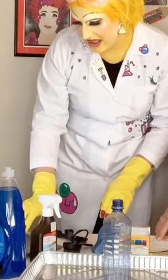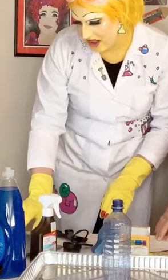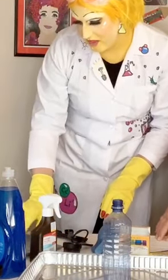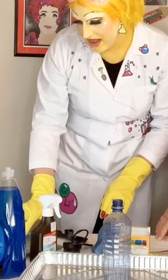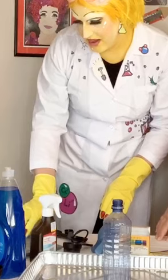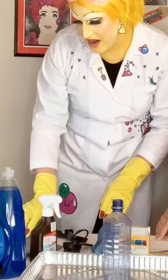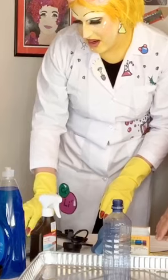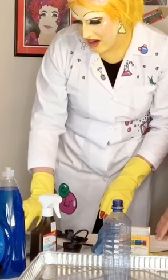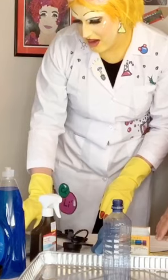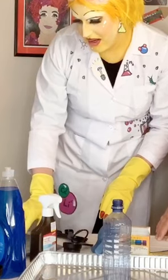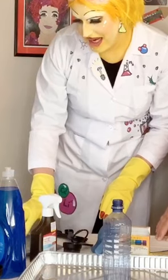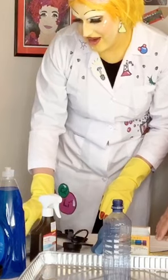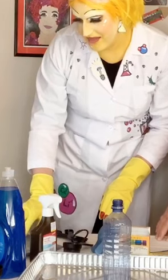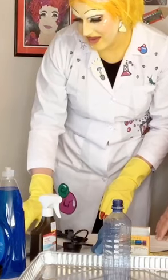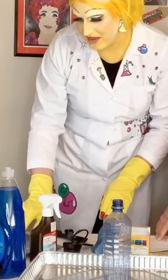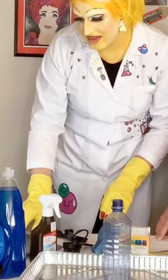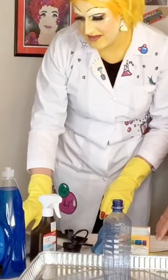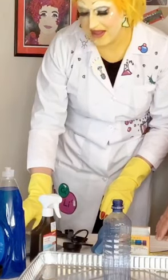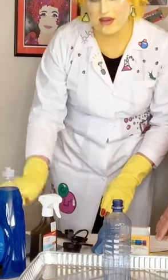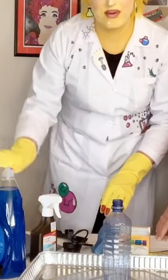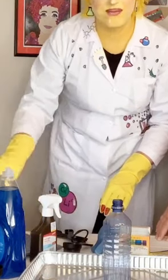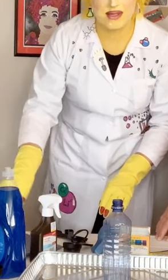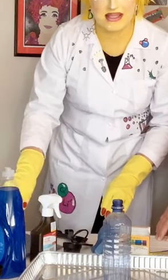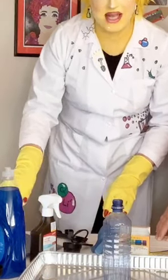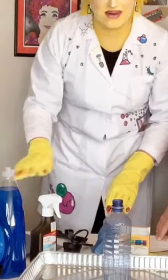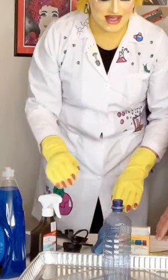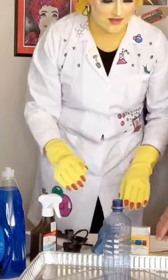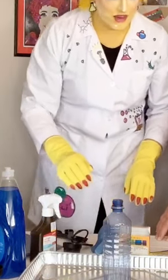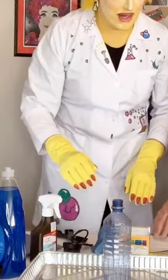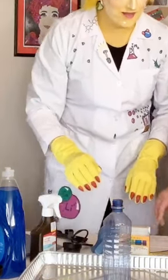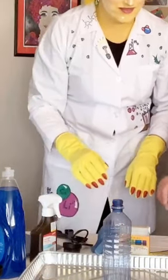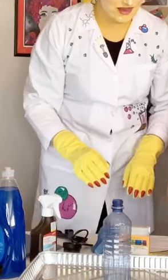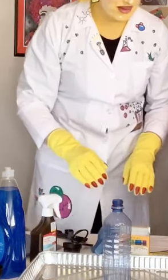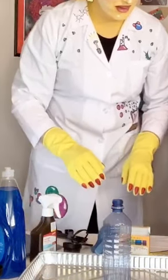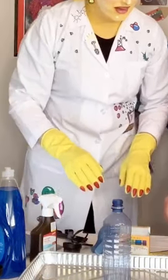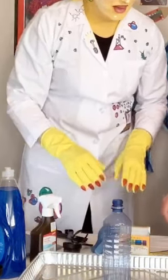Here we are. I have my little, this is my little reference guide, right here. Okay.